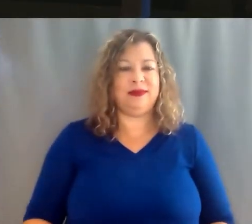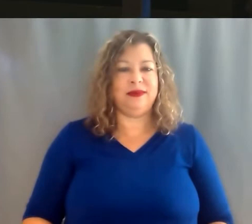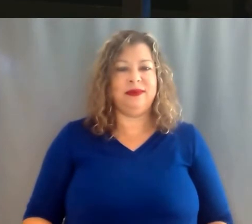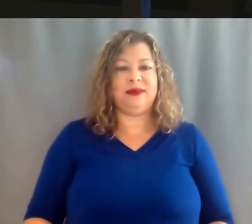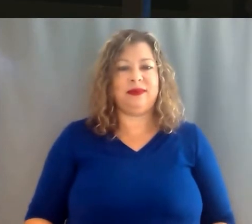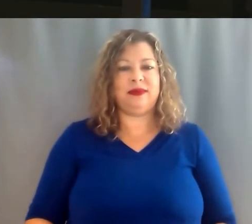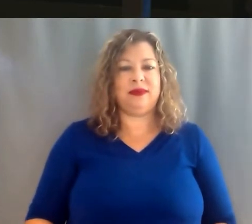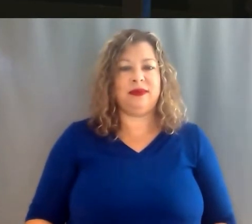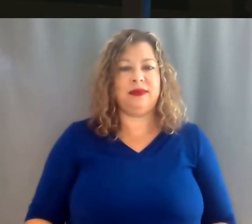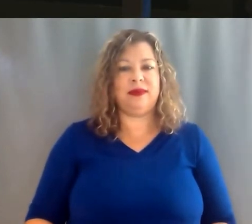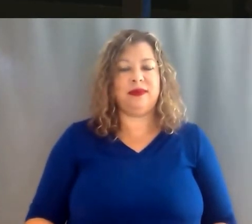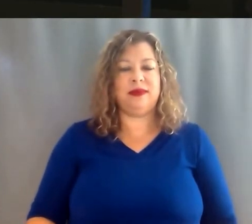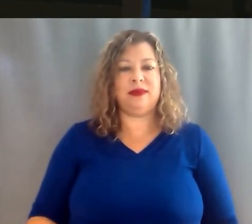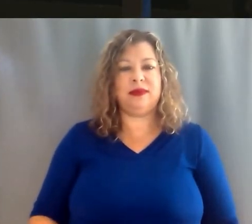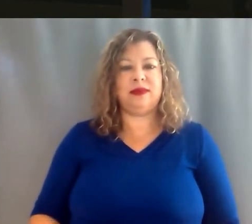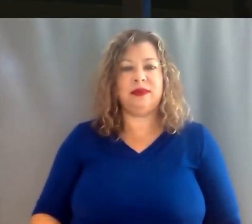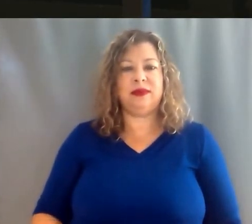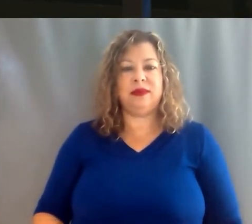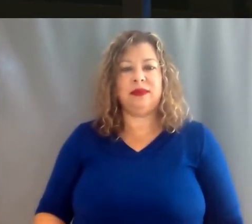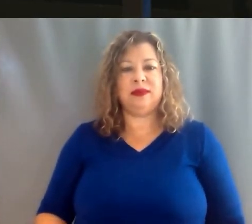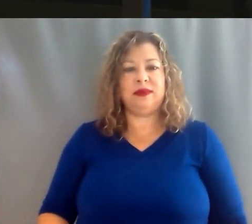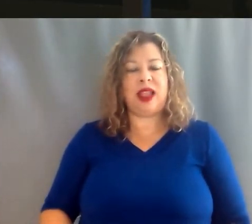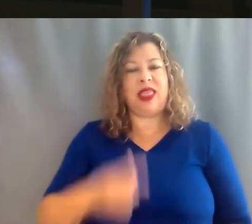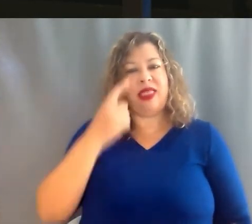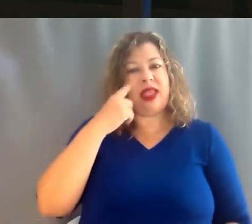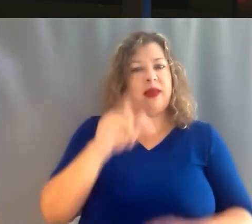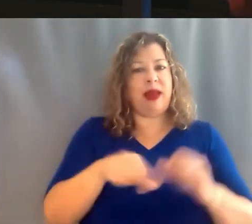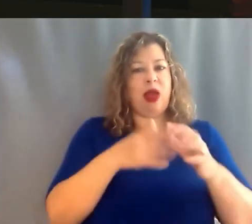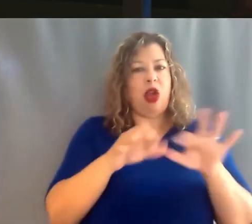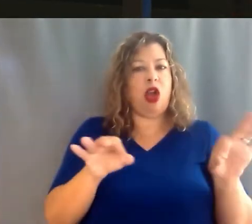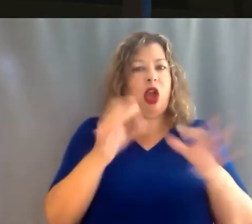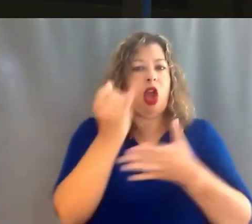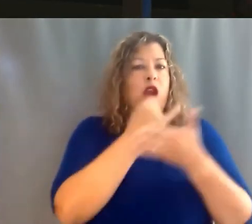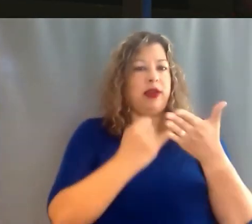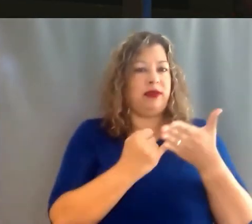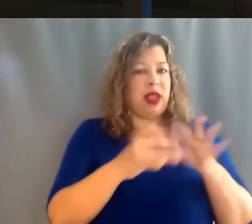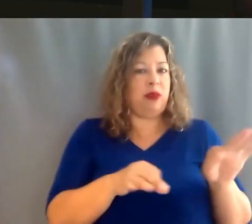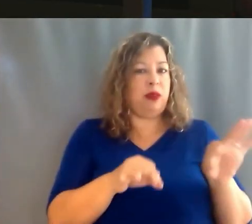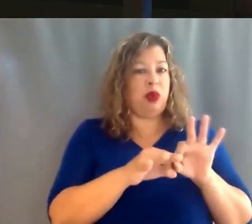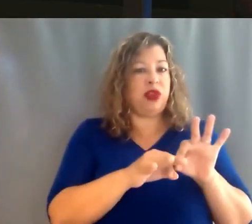I'm gonna lean back into the conversation about art, thinking about the importance of Black art in all school spaces.